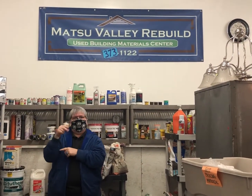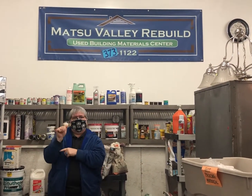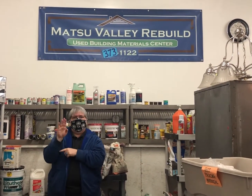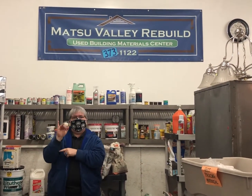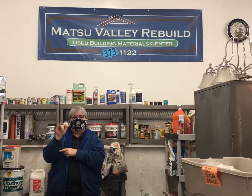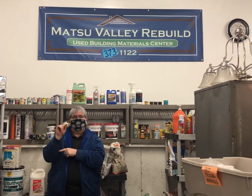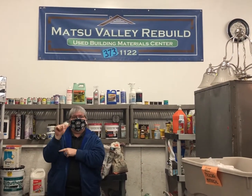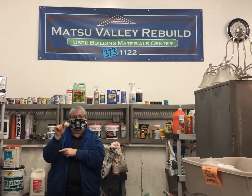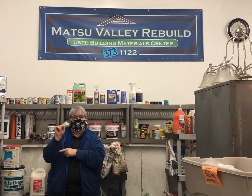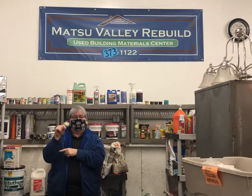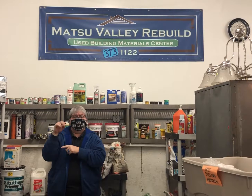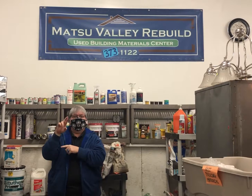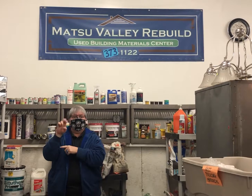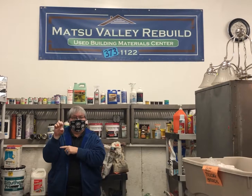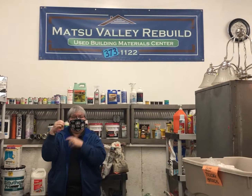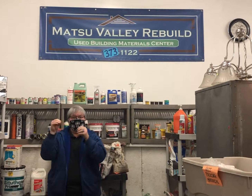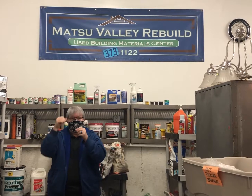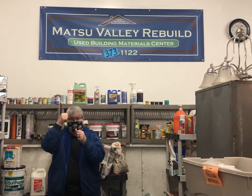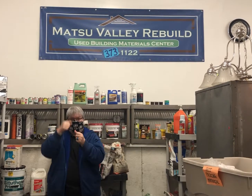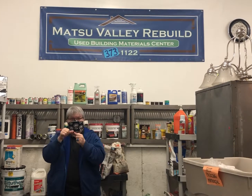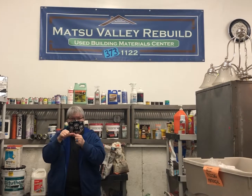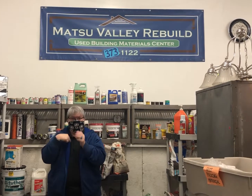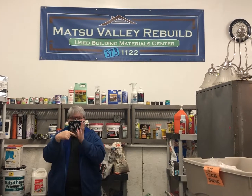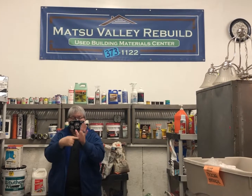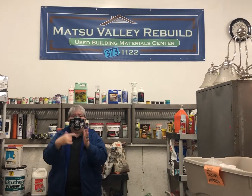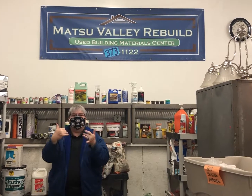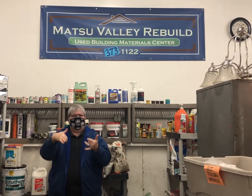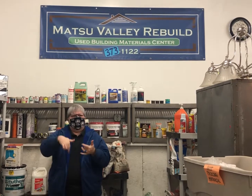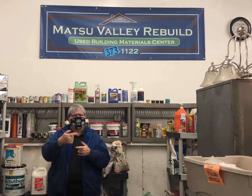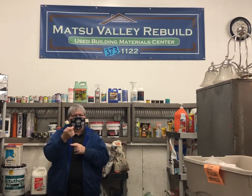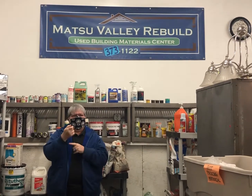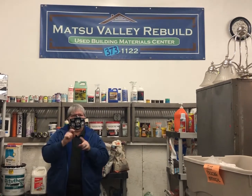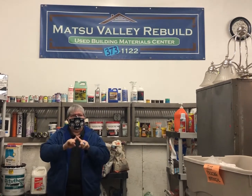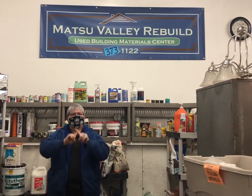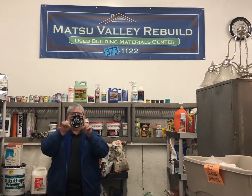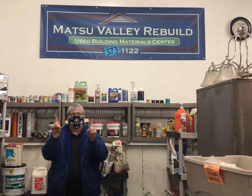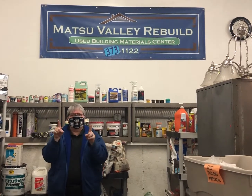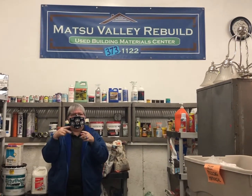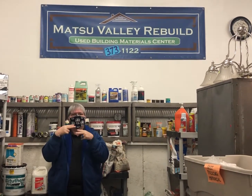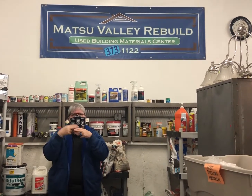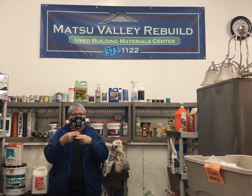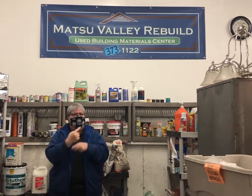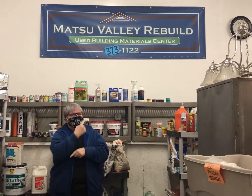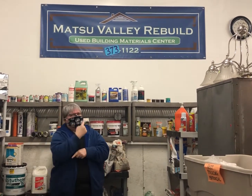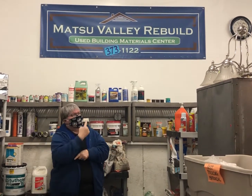the Habitat ReStore. Remember I showed you that earlier. This is a little bit different.